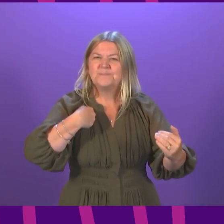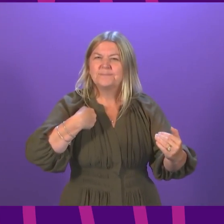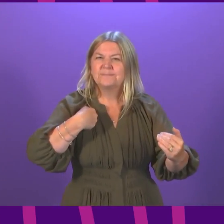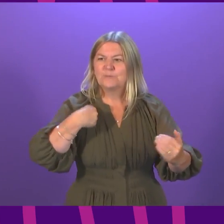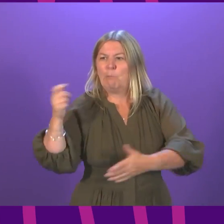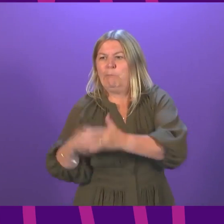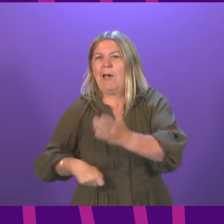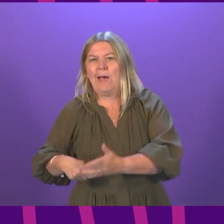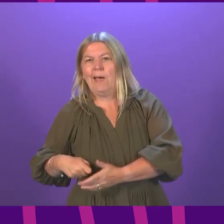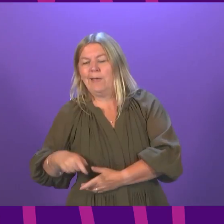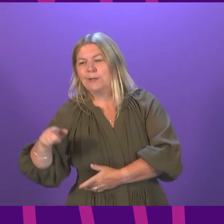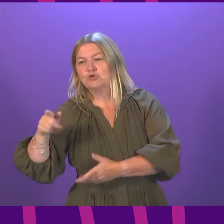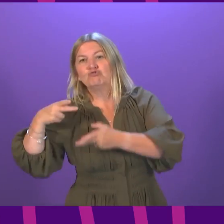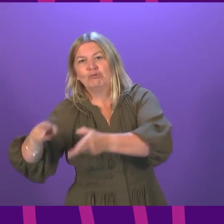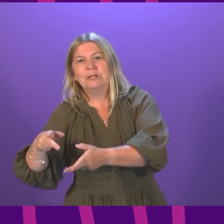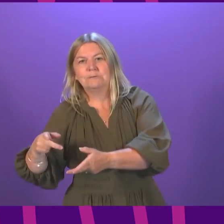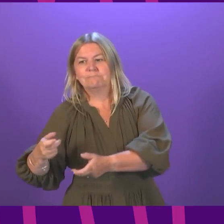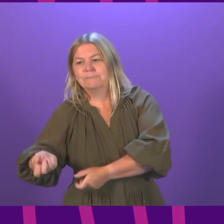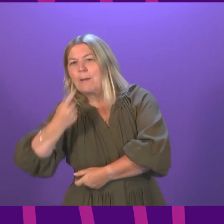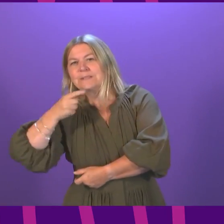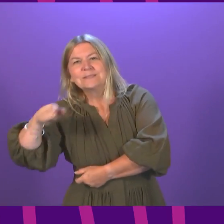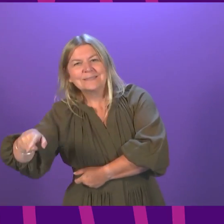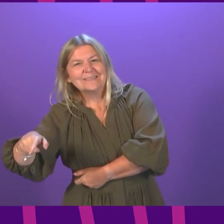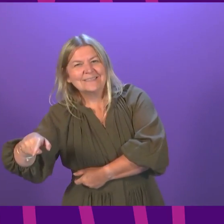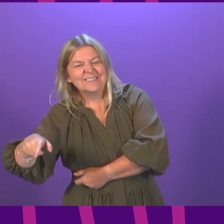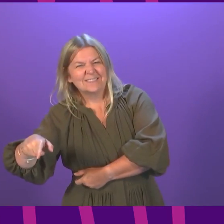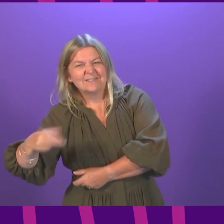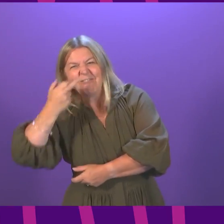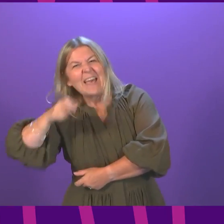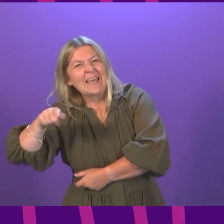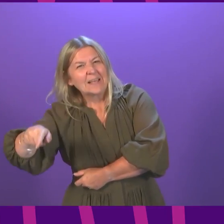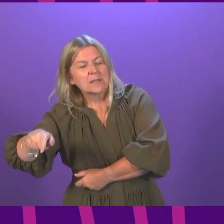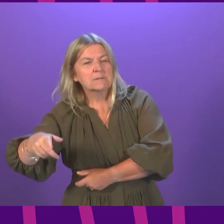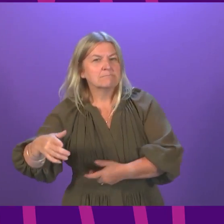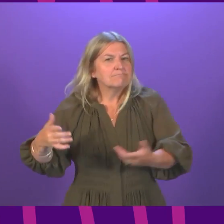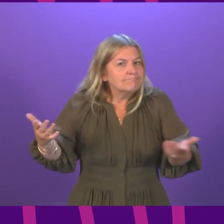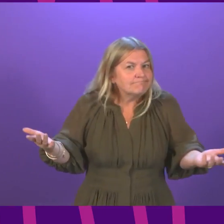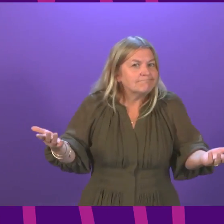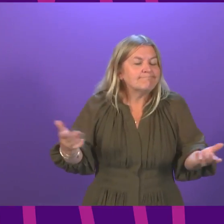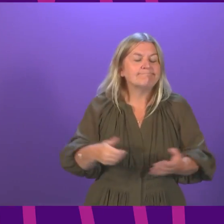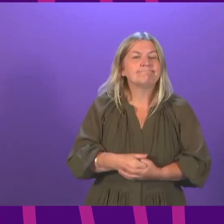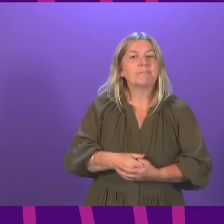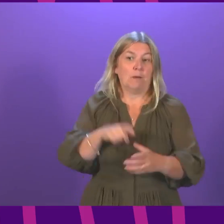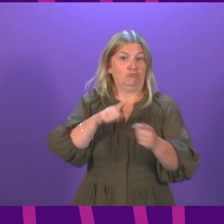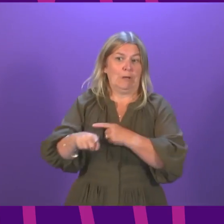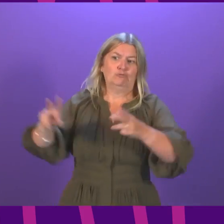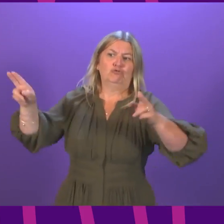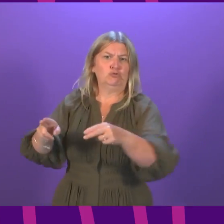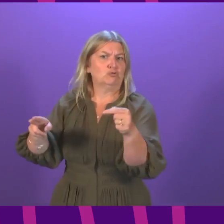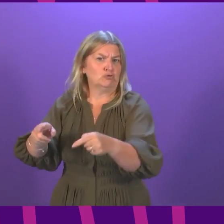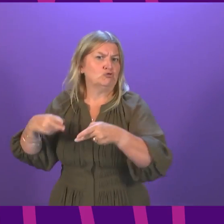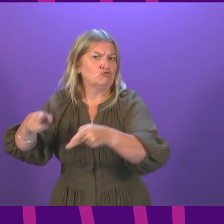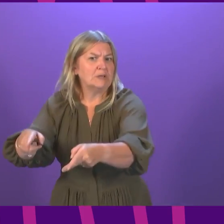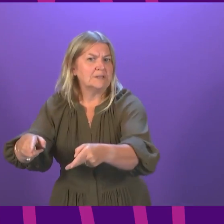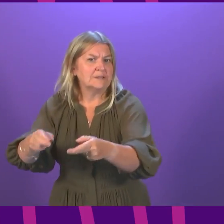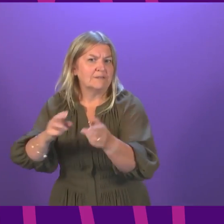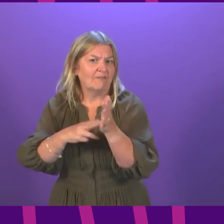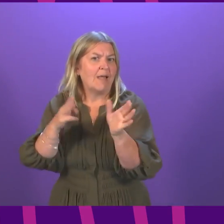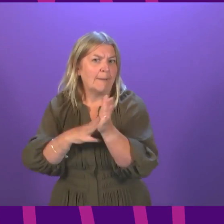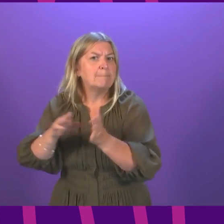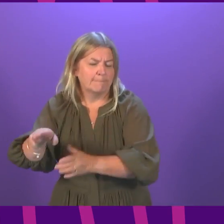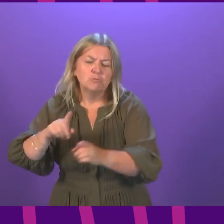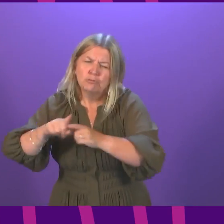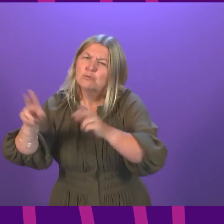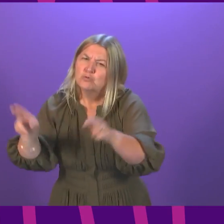On the work to tackle the street Valium crisis, I hope that Ms Wells will support my calls